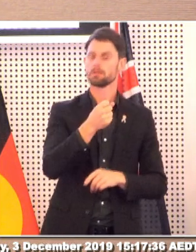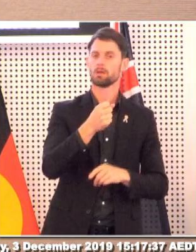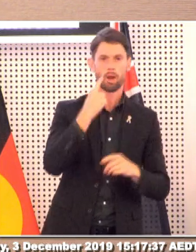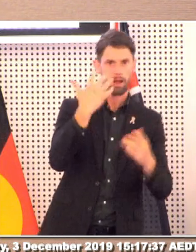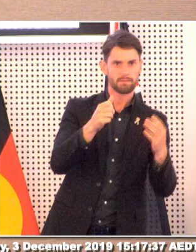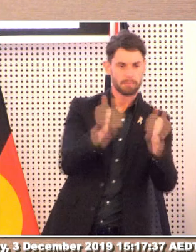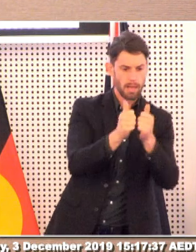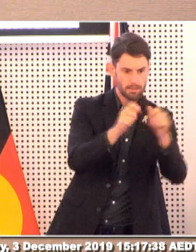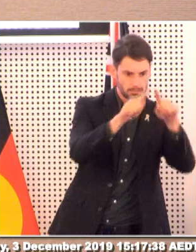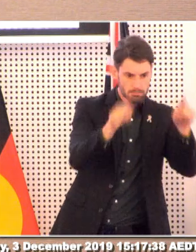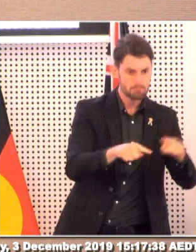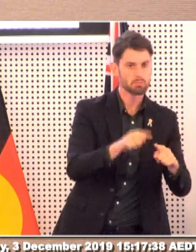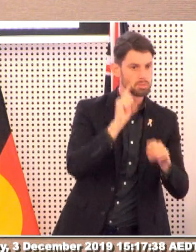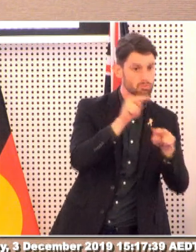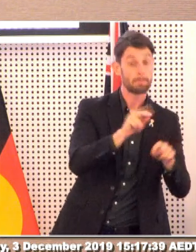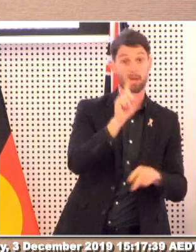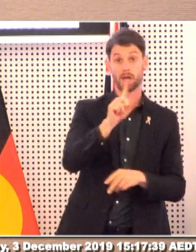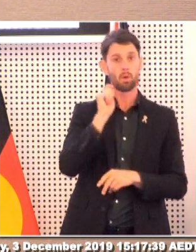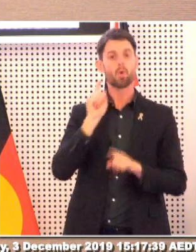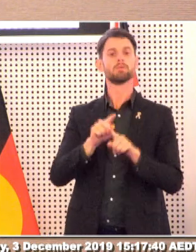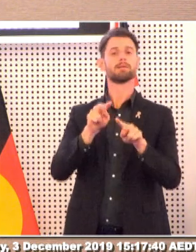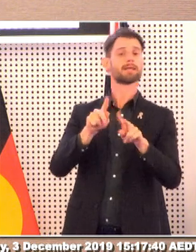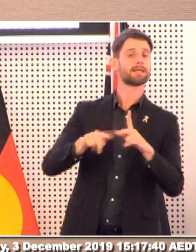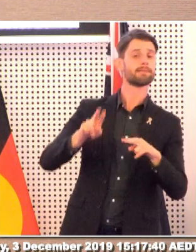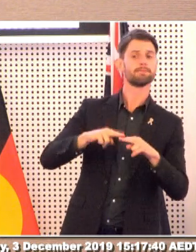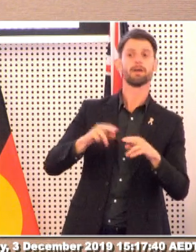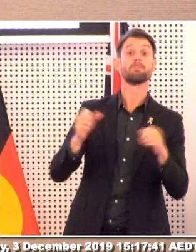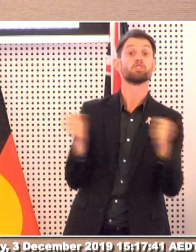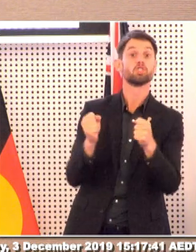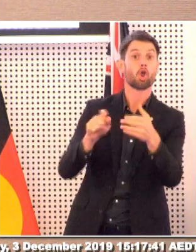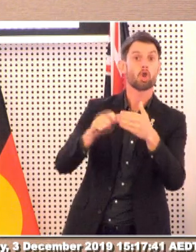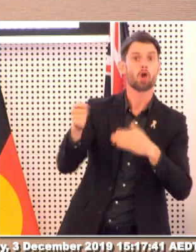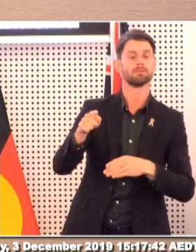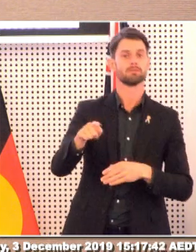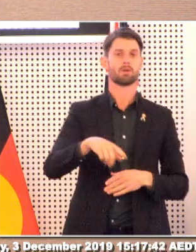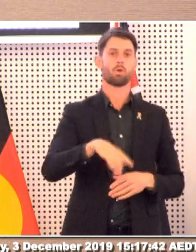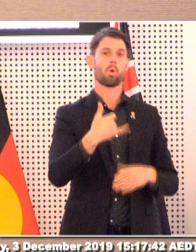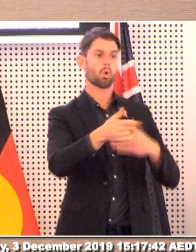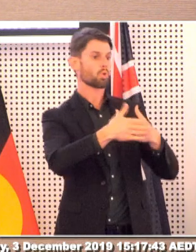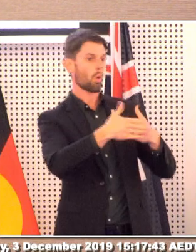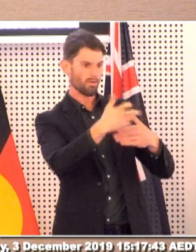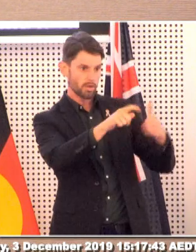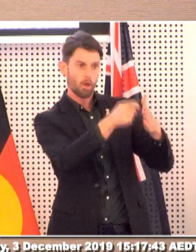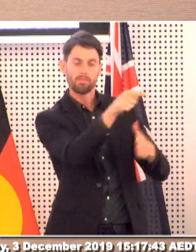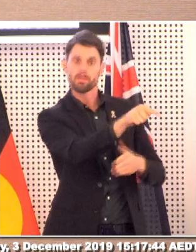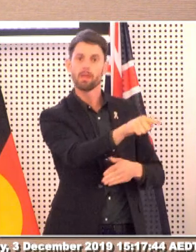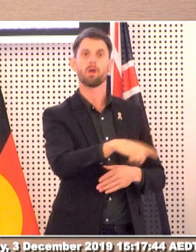locked fridges, the inability of people to leave unsupervised. So more environmental restraints.